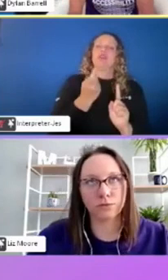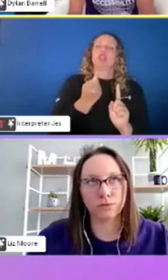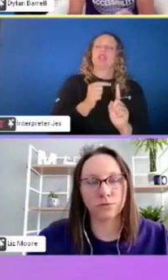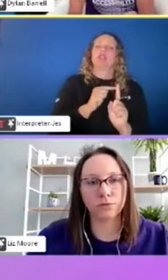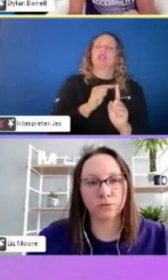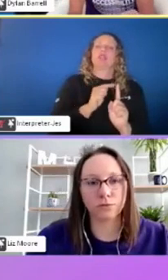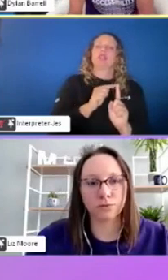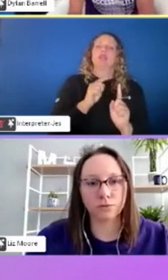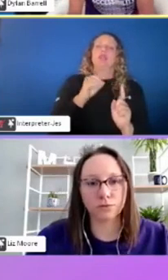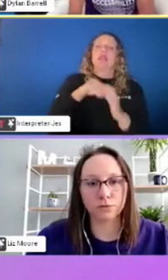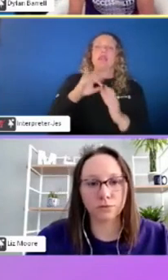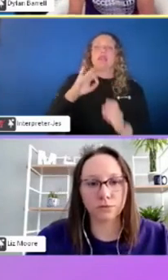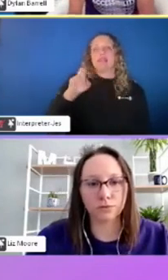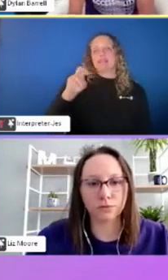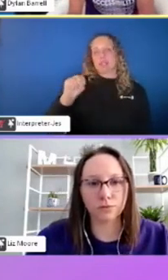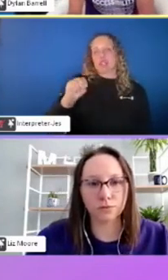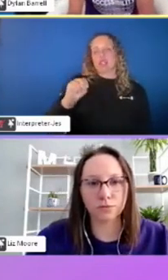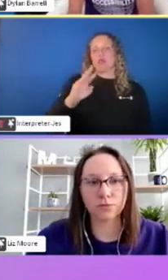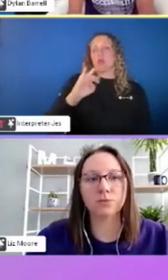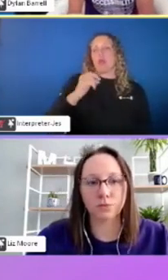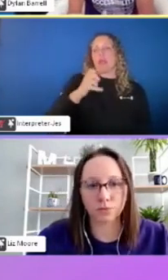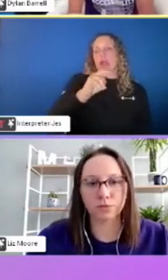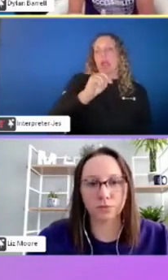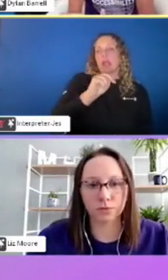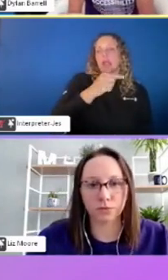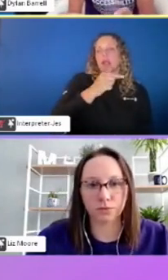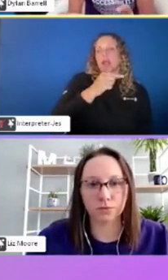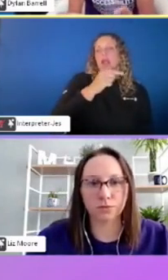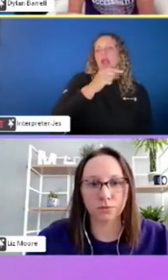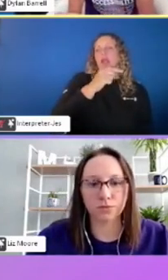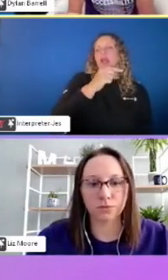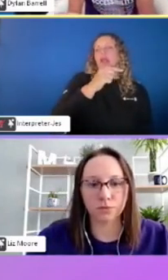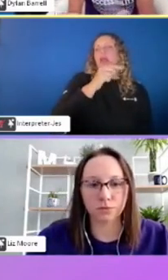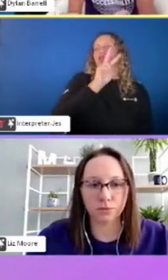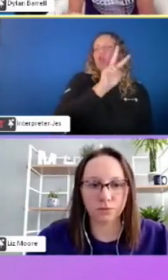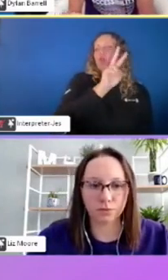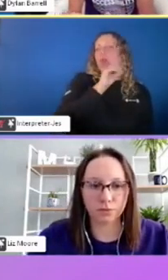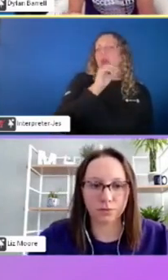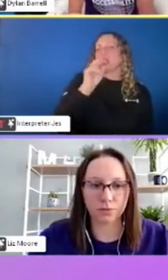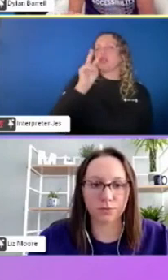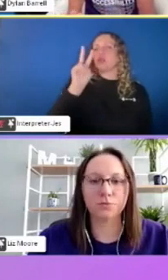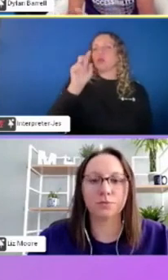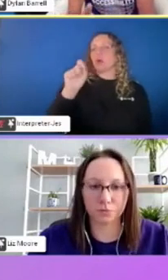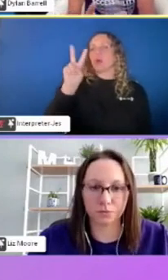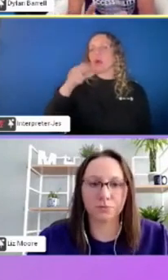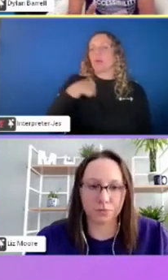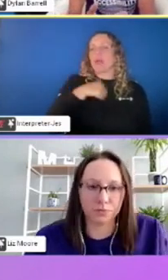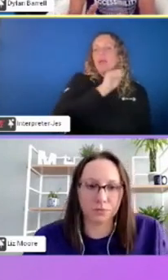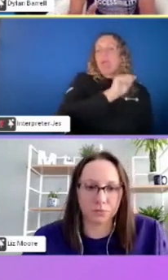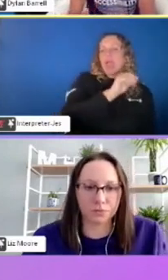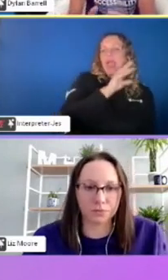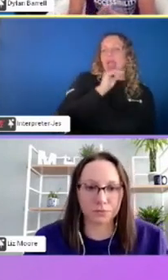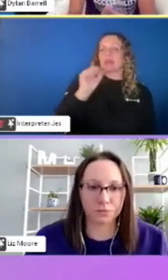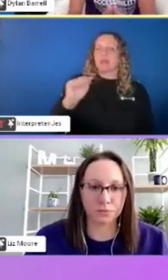to be WCAG 2 and 2.1 levels A and AA for both of those standards.